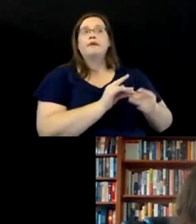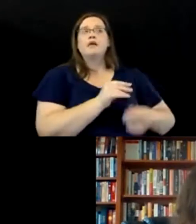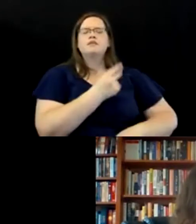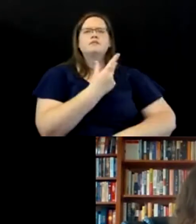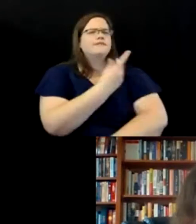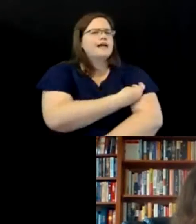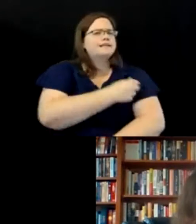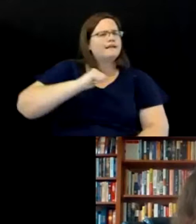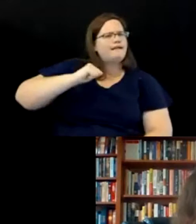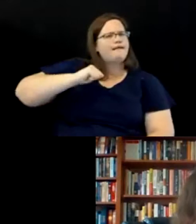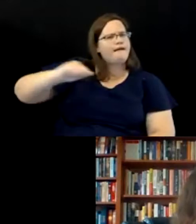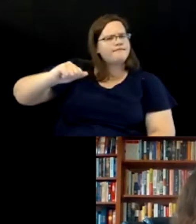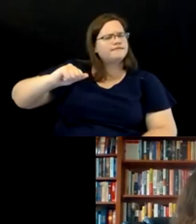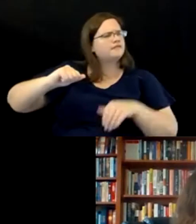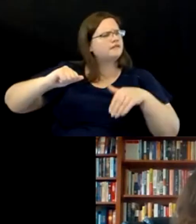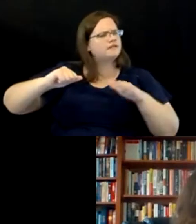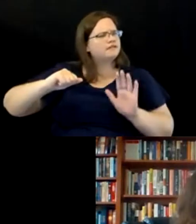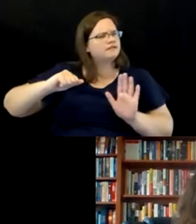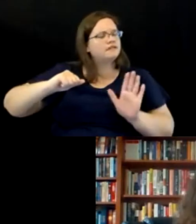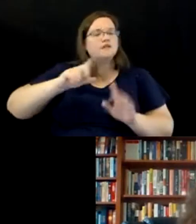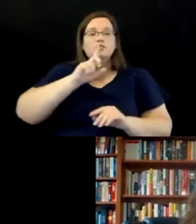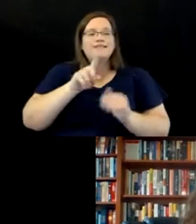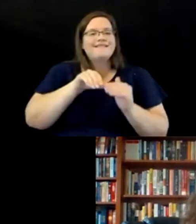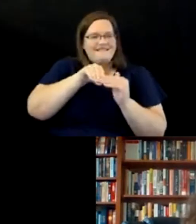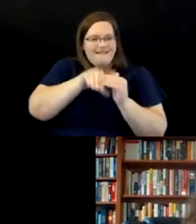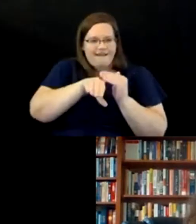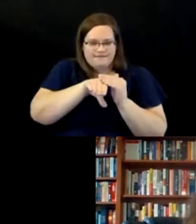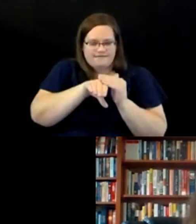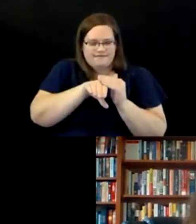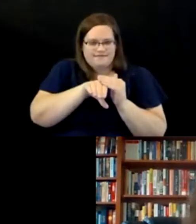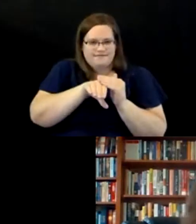Vermonters with disabilities but rather access to accessible information about